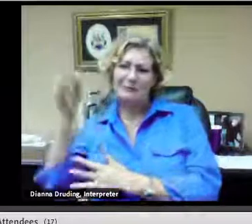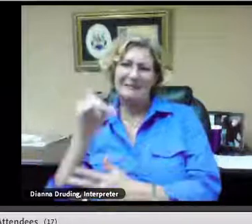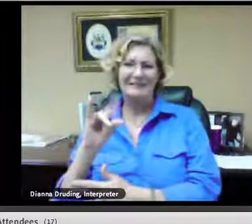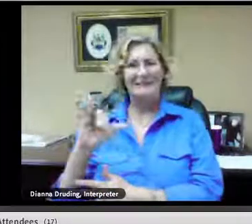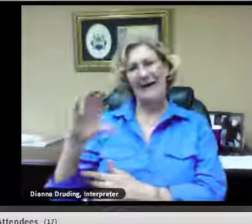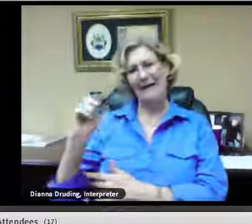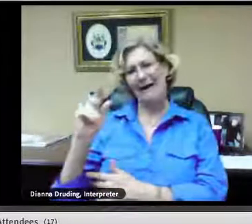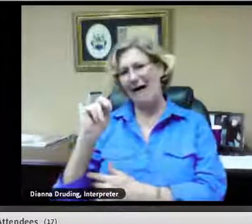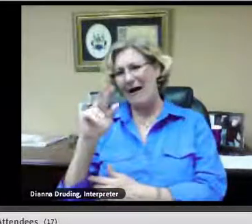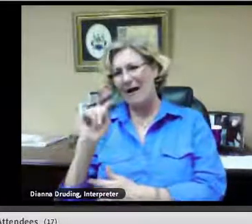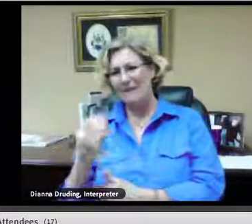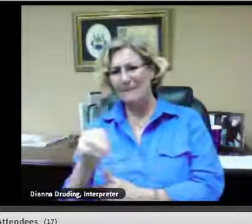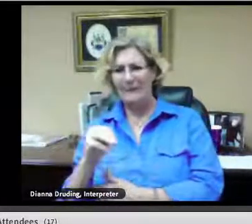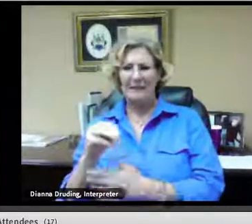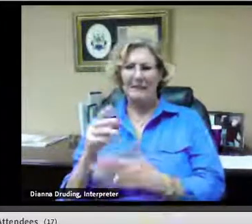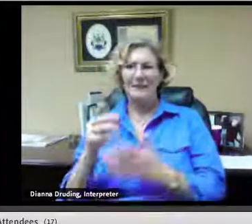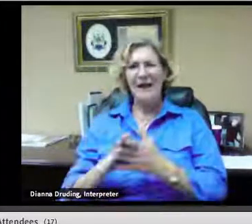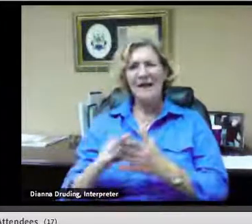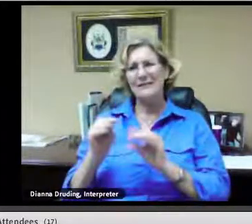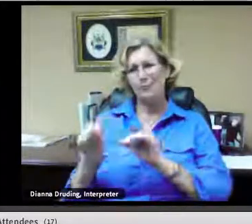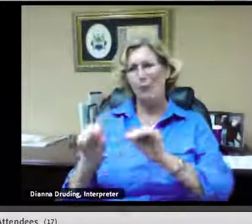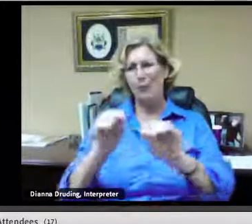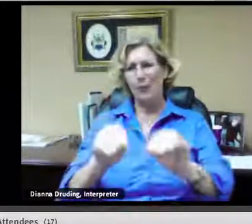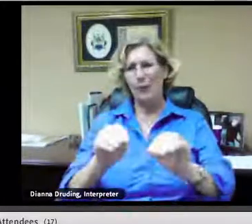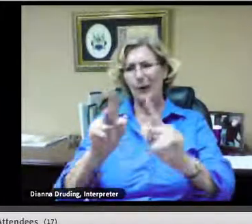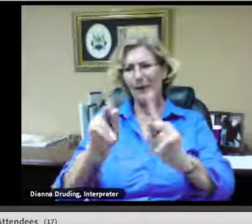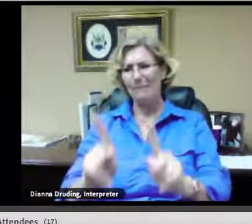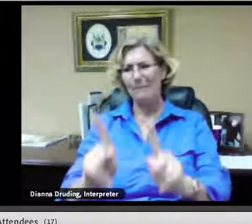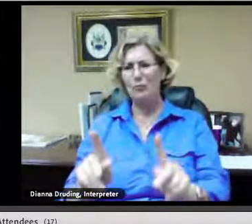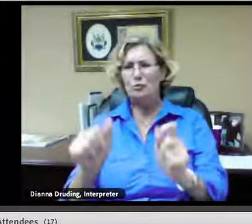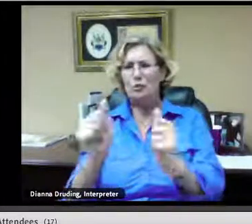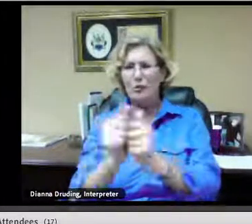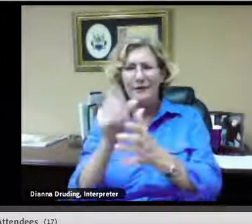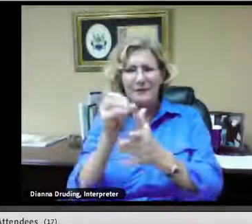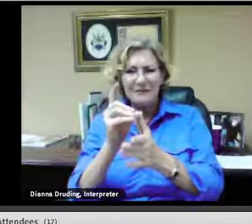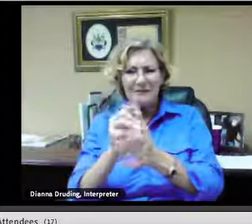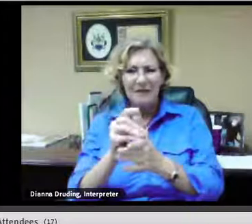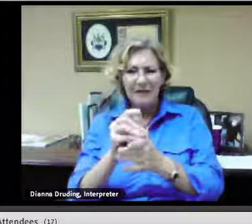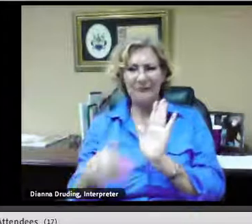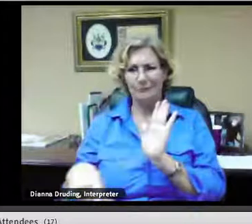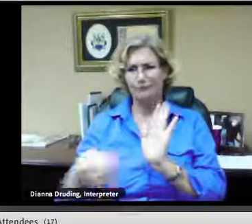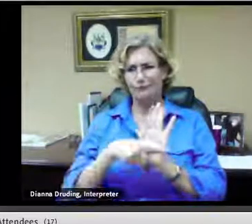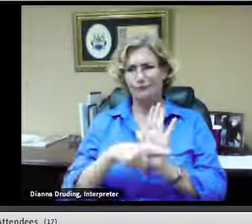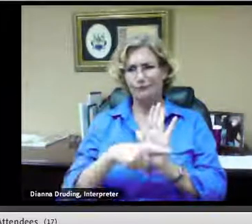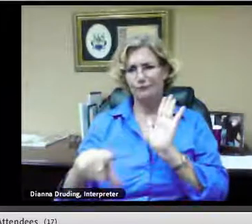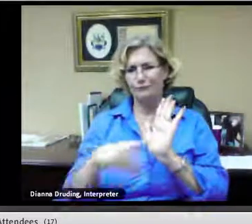as less than or abnormal or, you know, with certain abilities